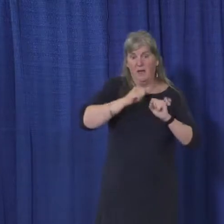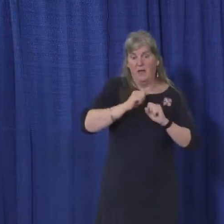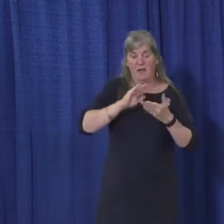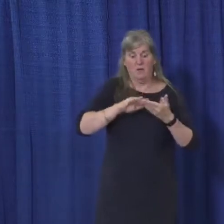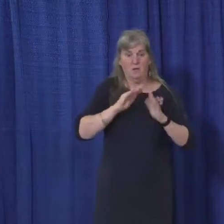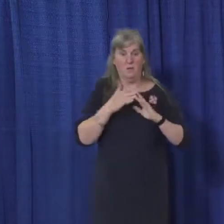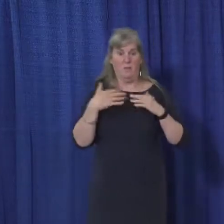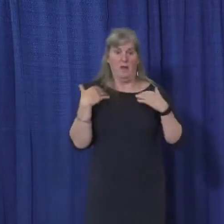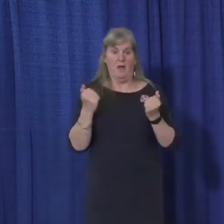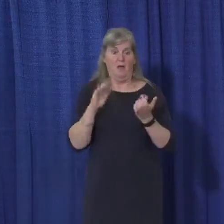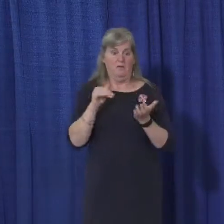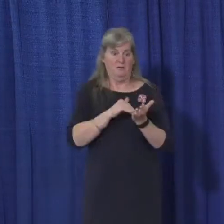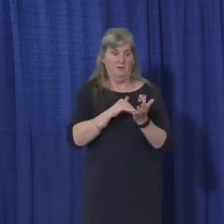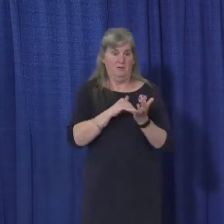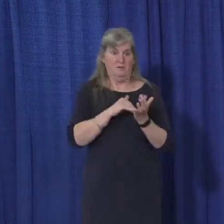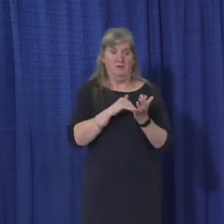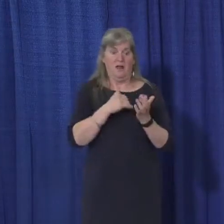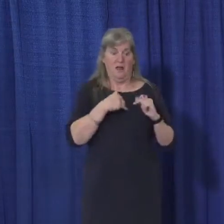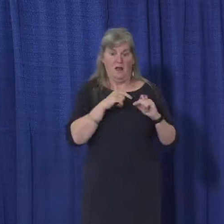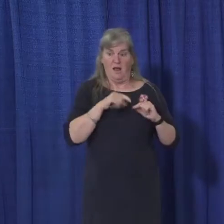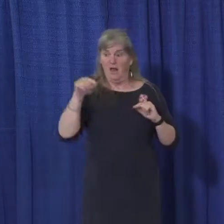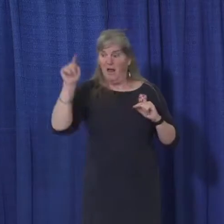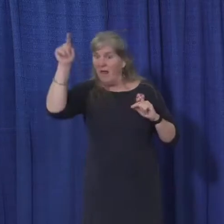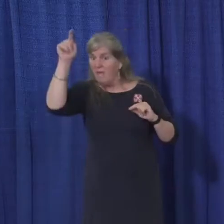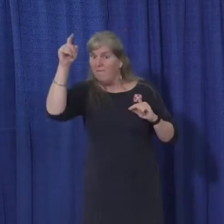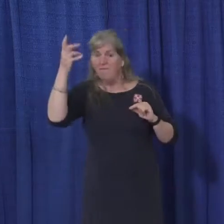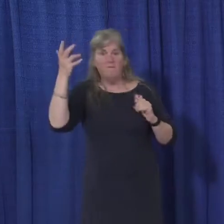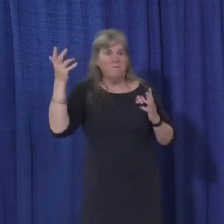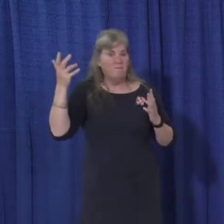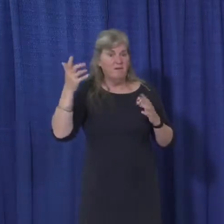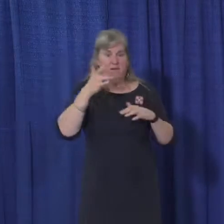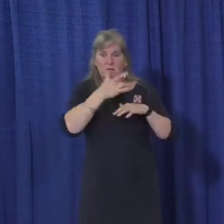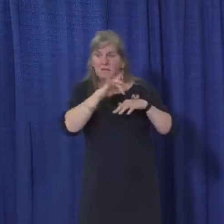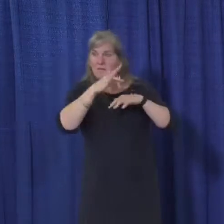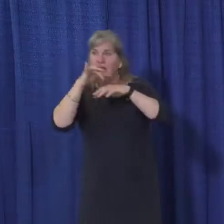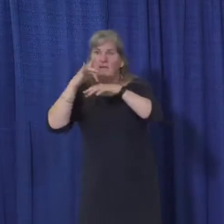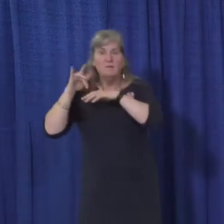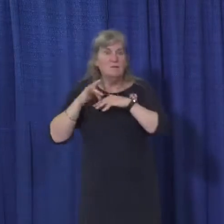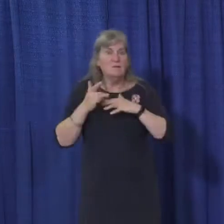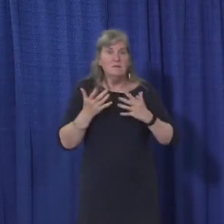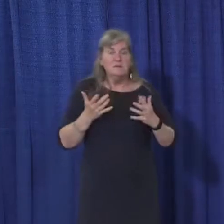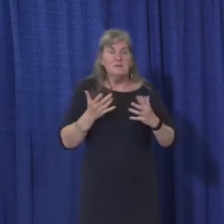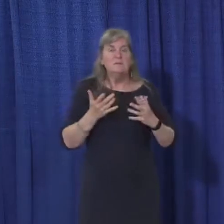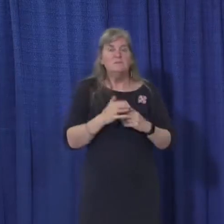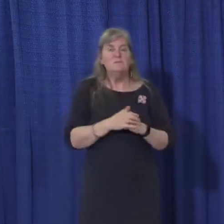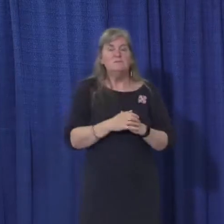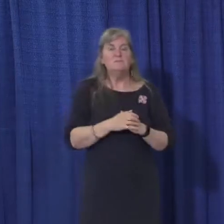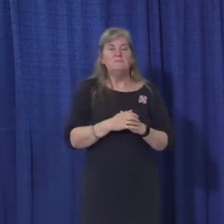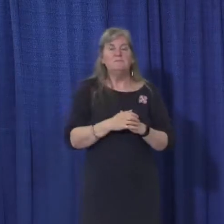the community health centres but also our public health capacity.